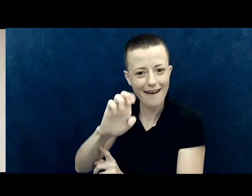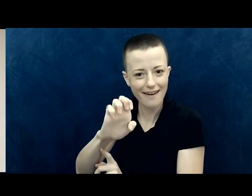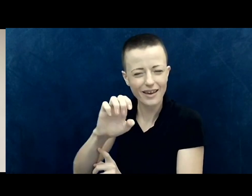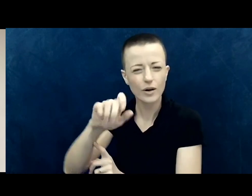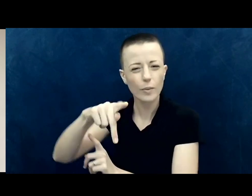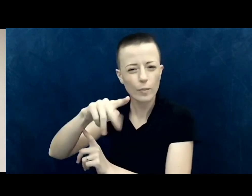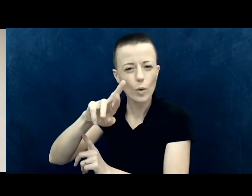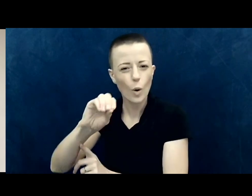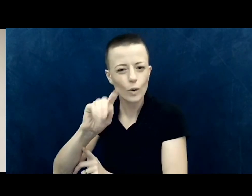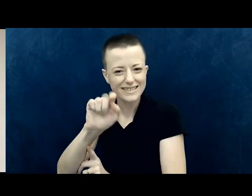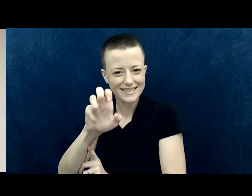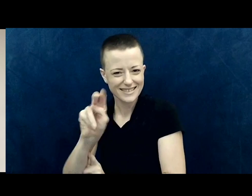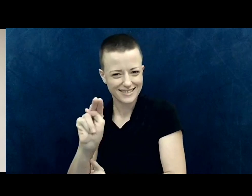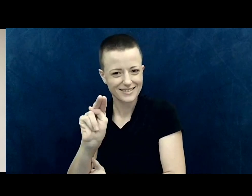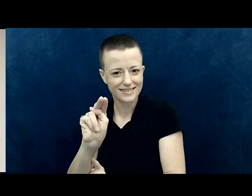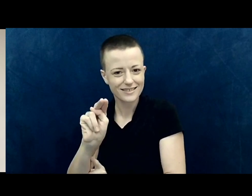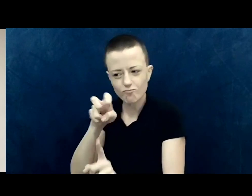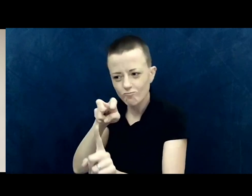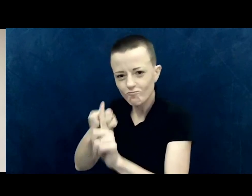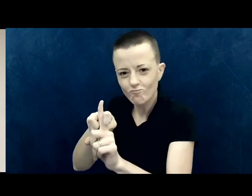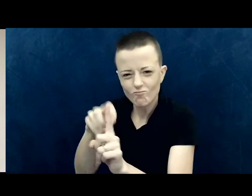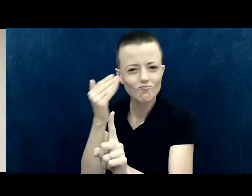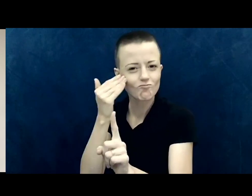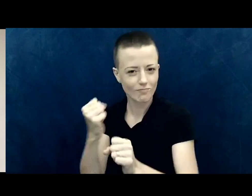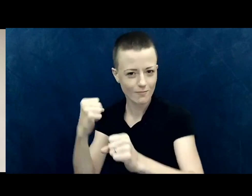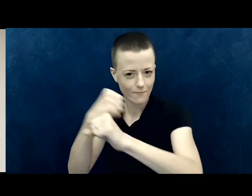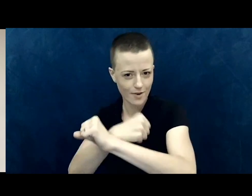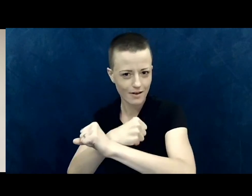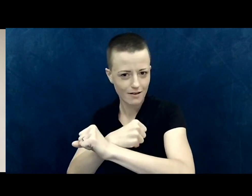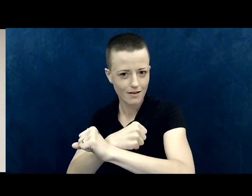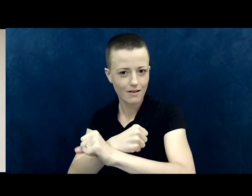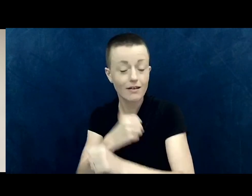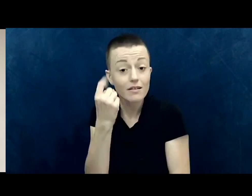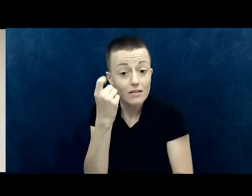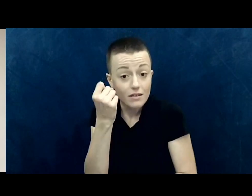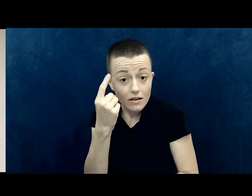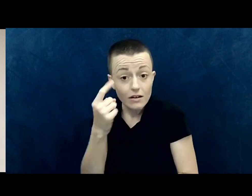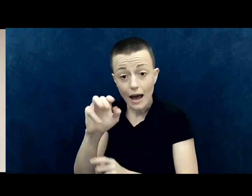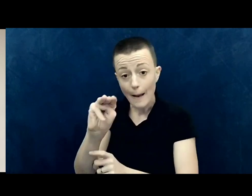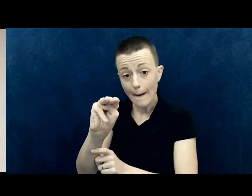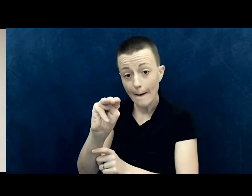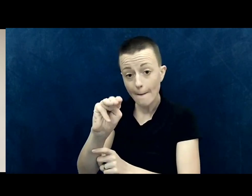mRNA cannot change your DNA, which is protected in the nucleus of the cell.